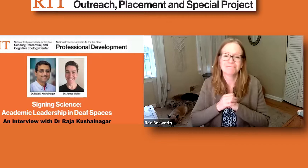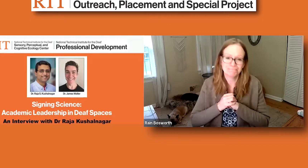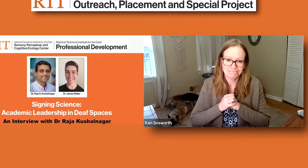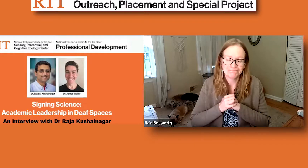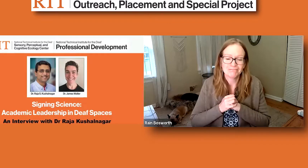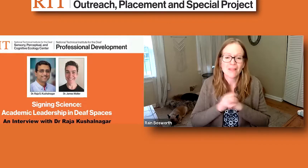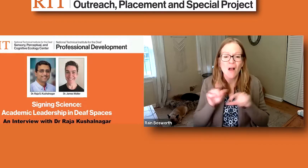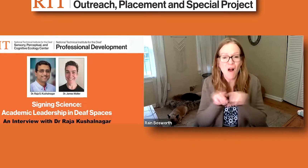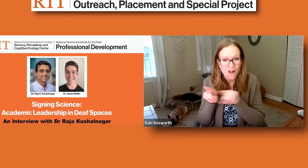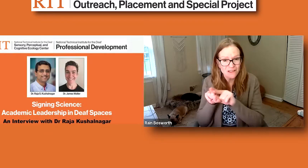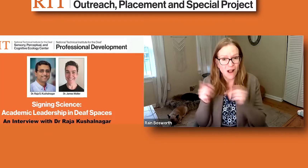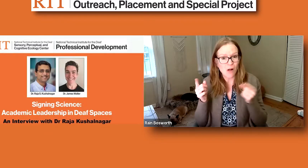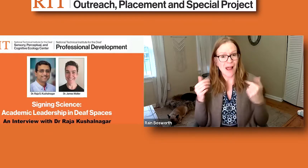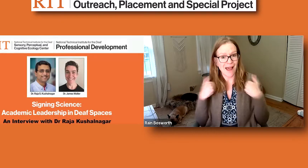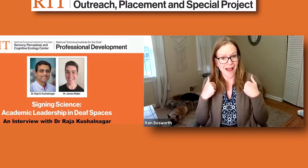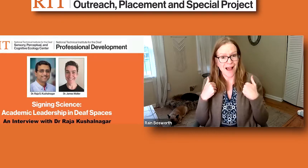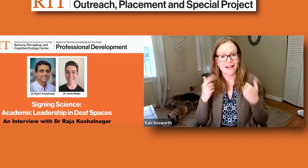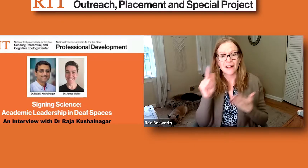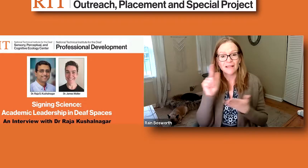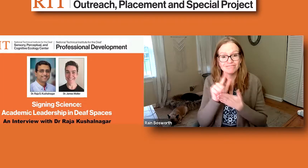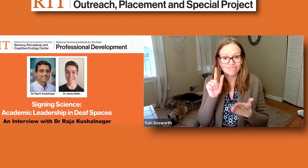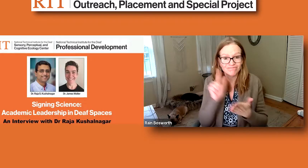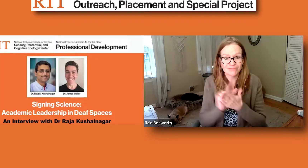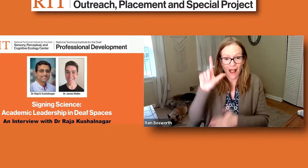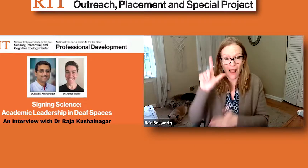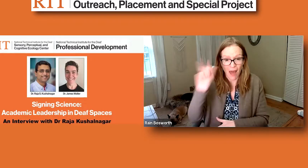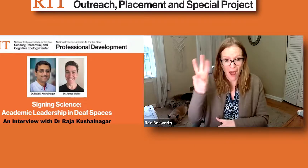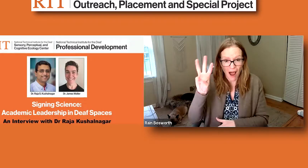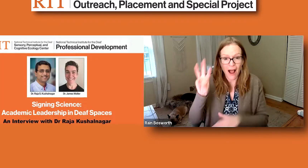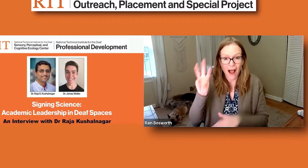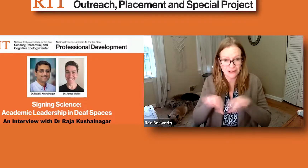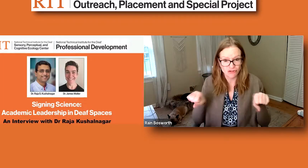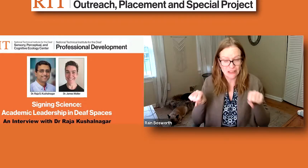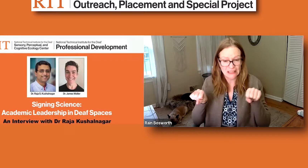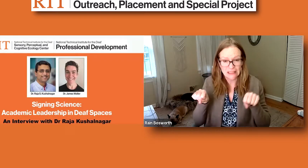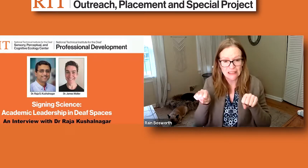What is effective captioning and how to evaluate that?